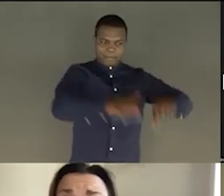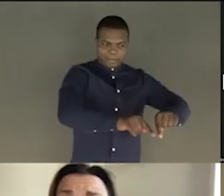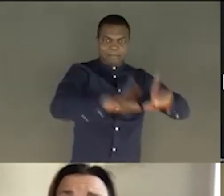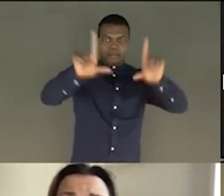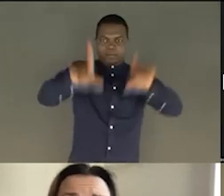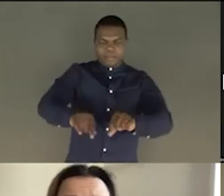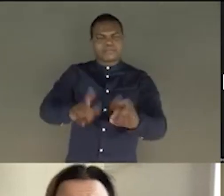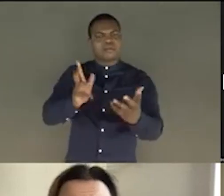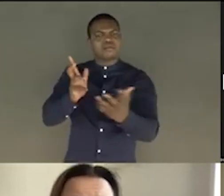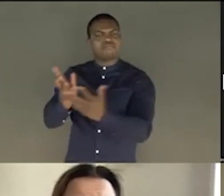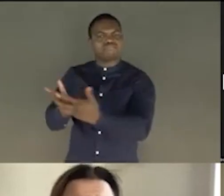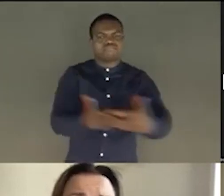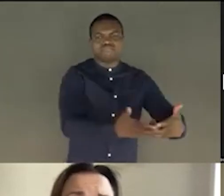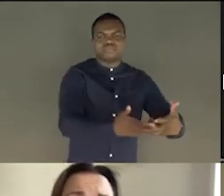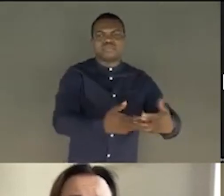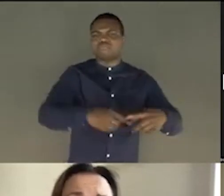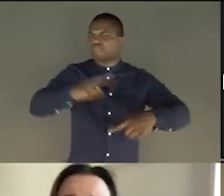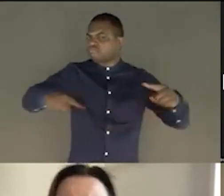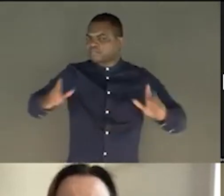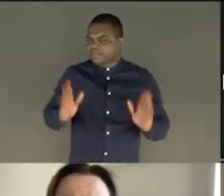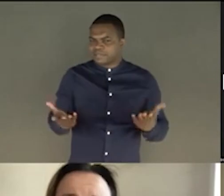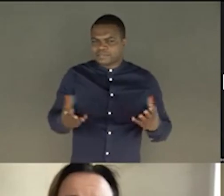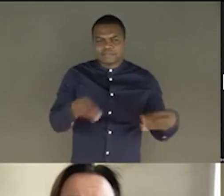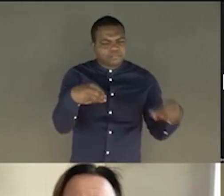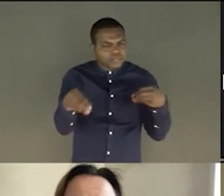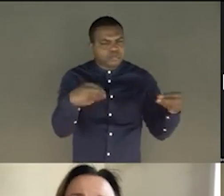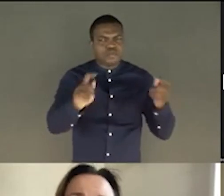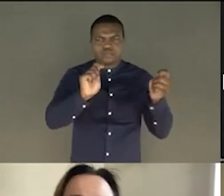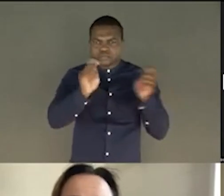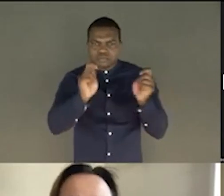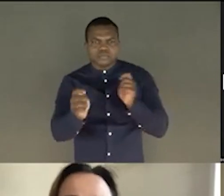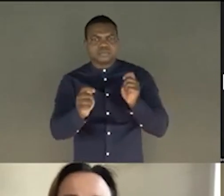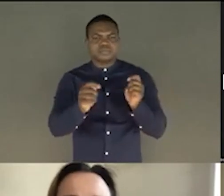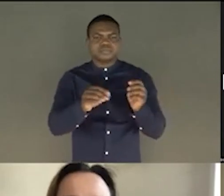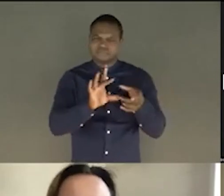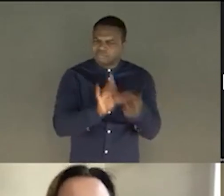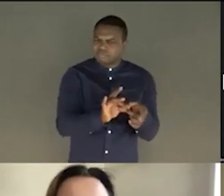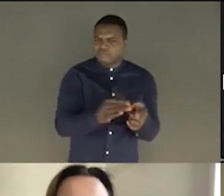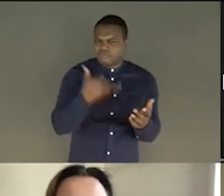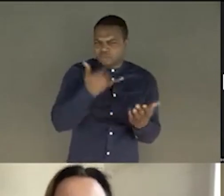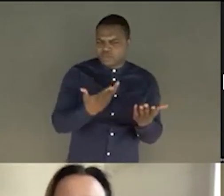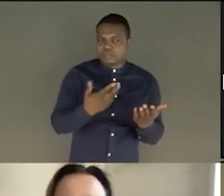So we get comments now on the Sunflower. The Sunflower issue was a big one. So the Sunflower is a card to identify